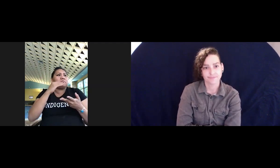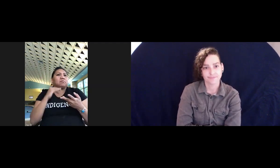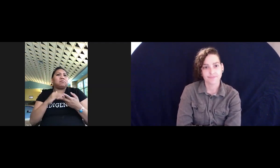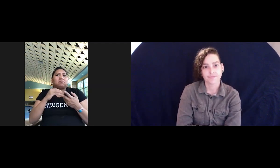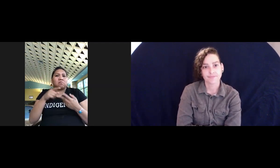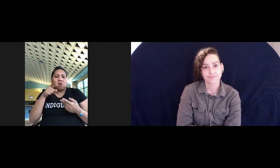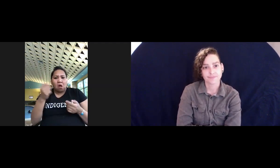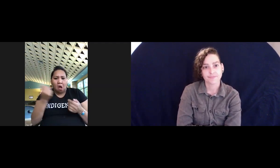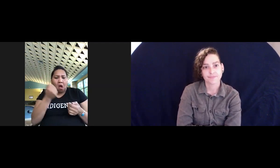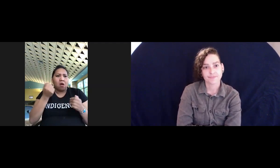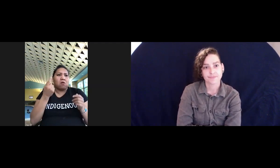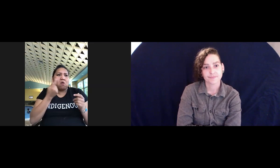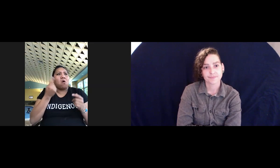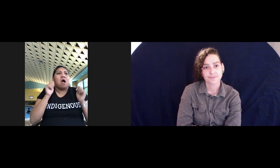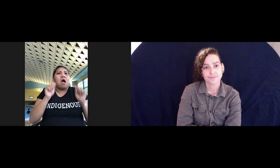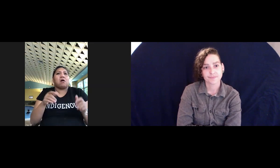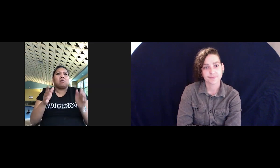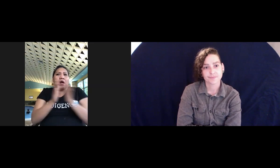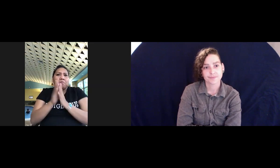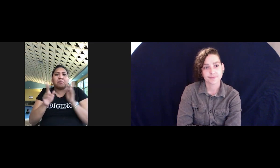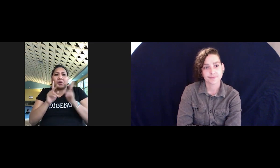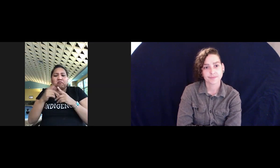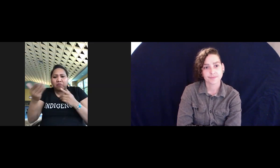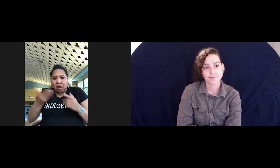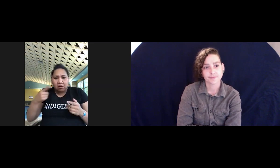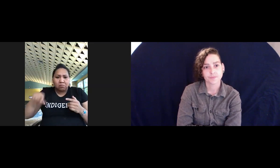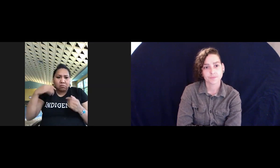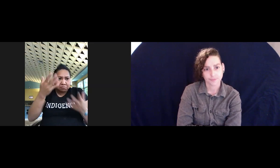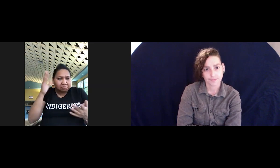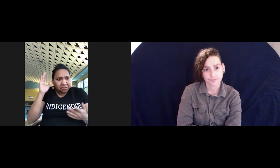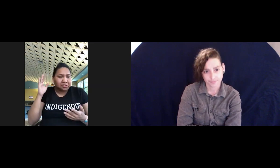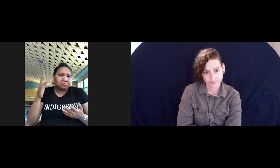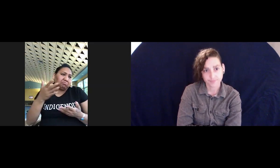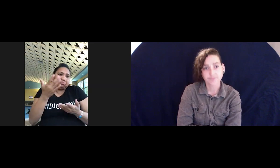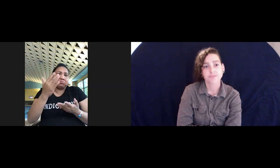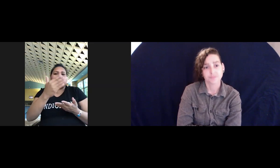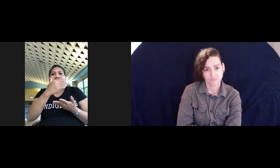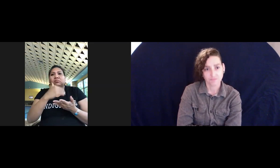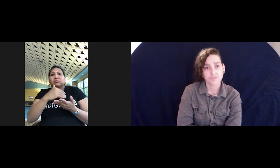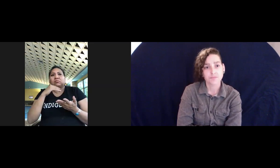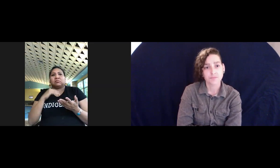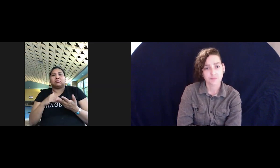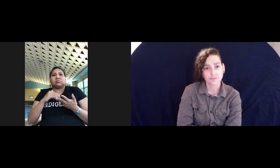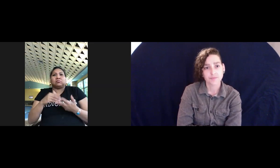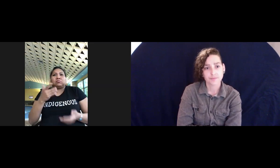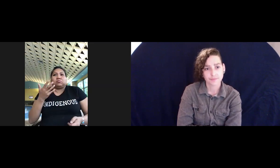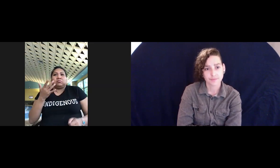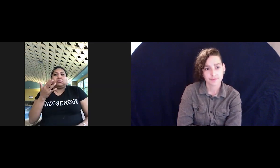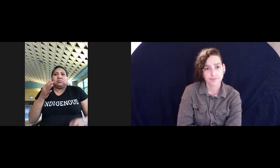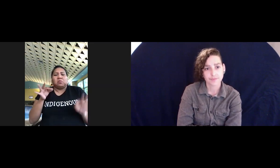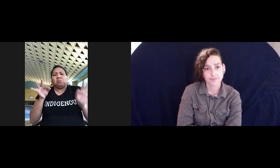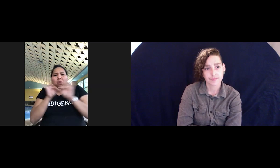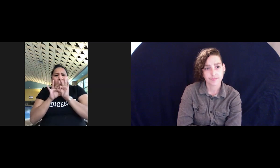Like I said always invite people to attend presentations.